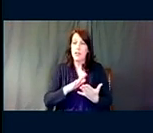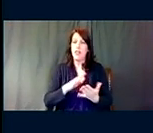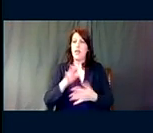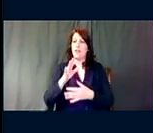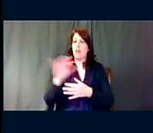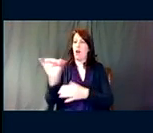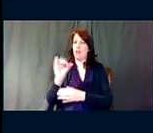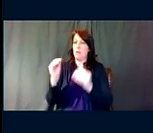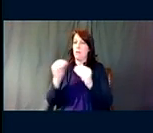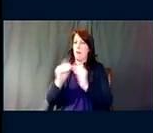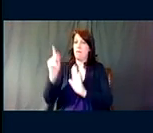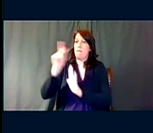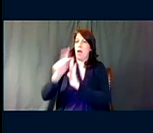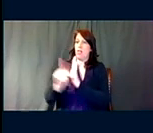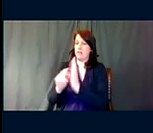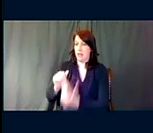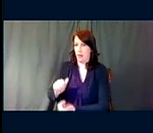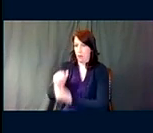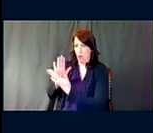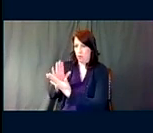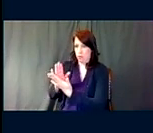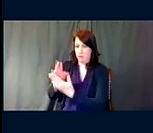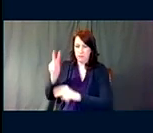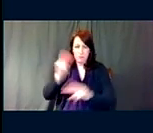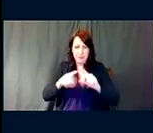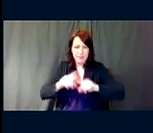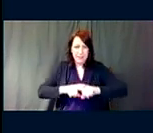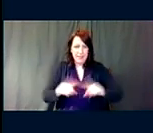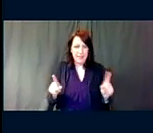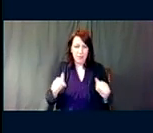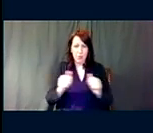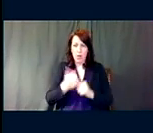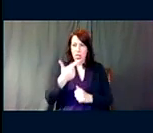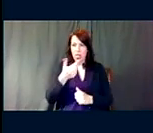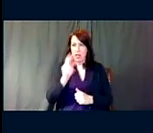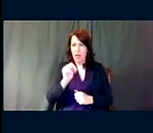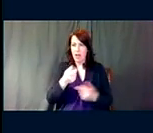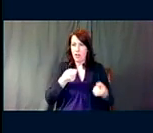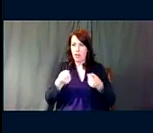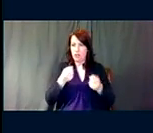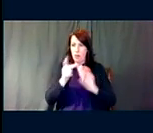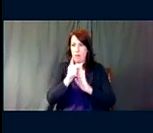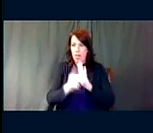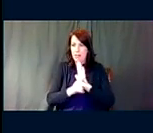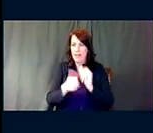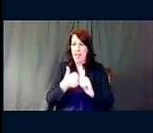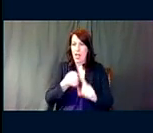MORE INDIVIDUAL APPROACHES TO MORE POLICY APPROACHES INCLUDING LOOKING AT DIFFERENCES IN GUN